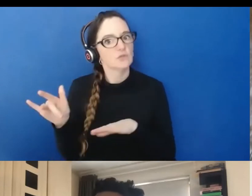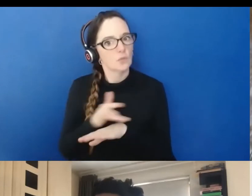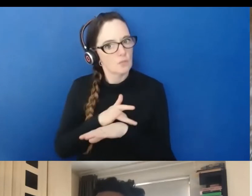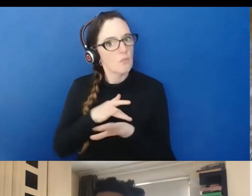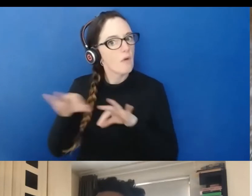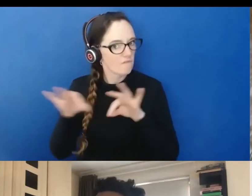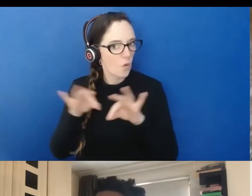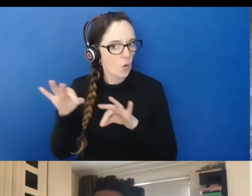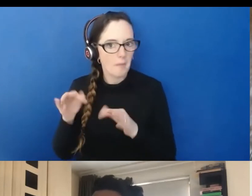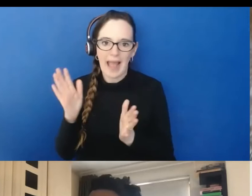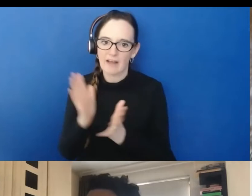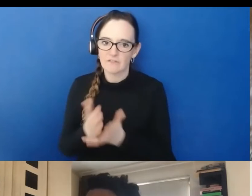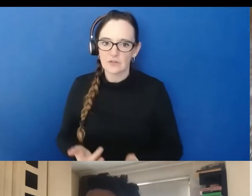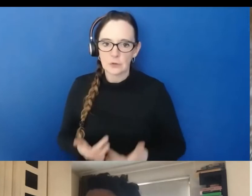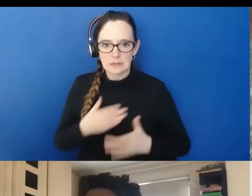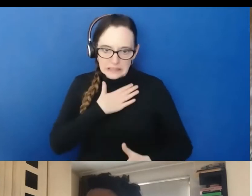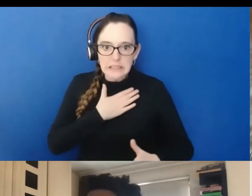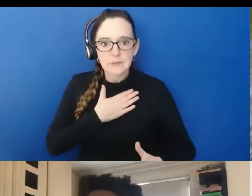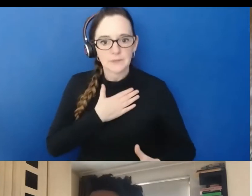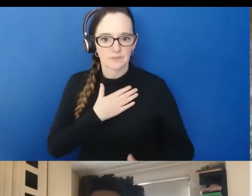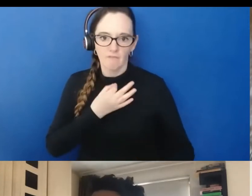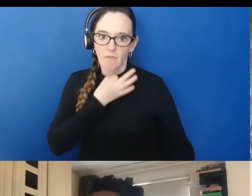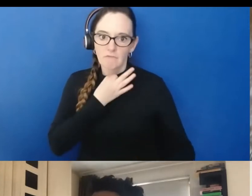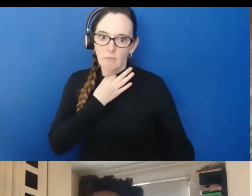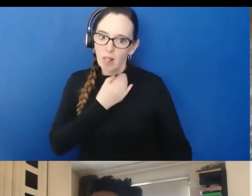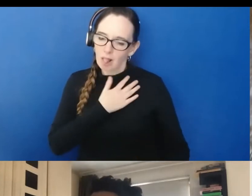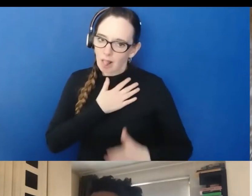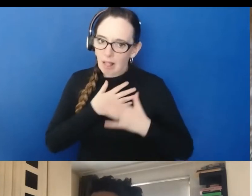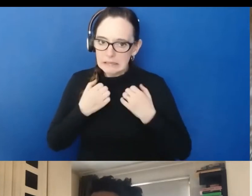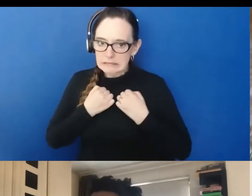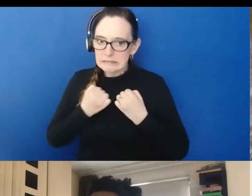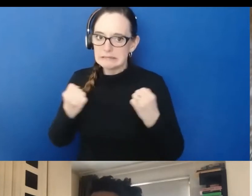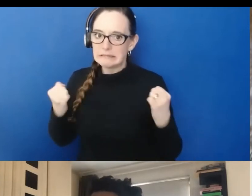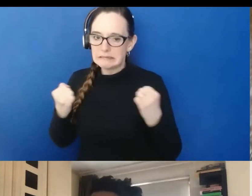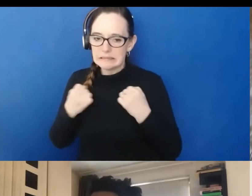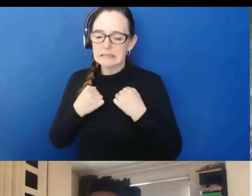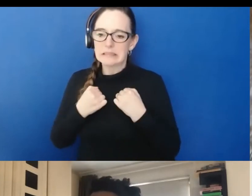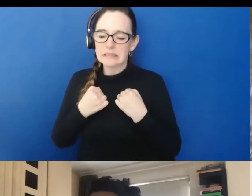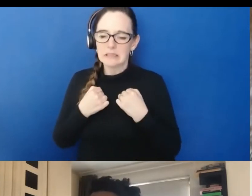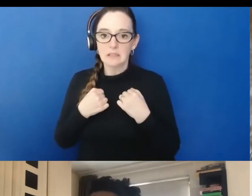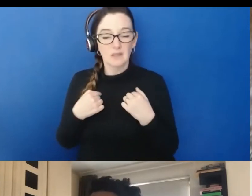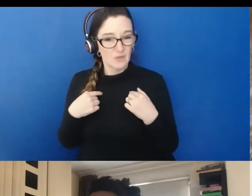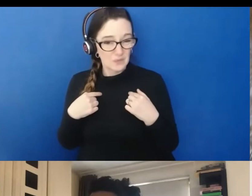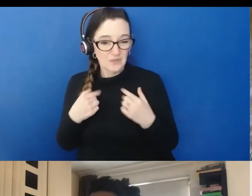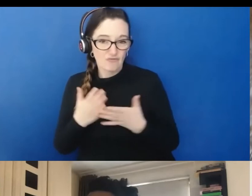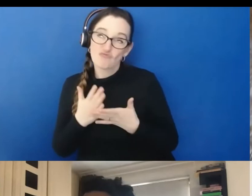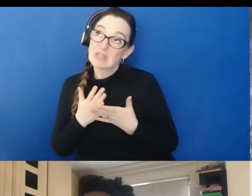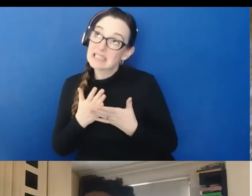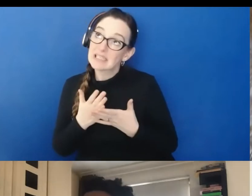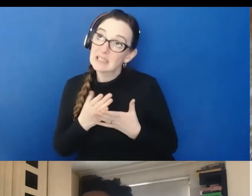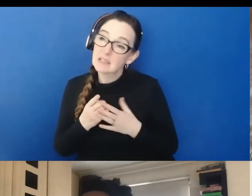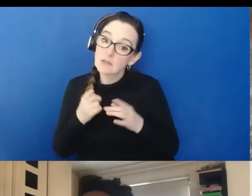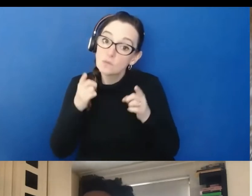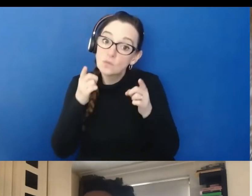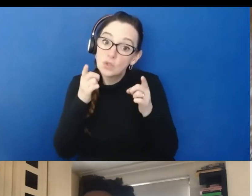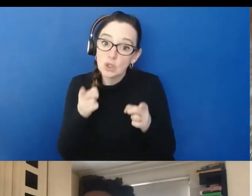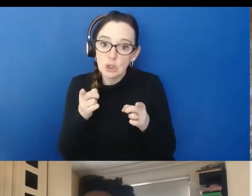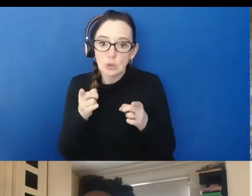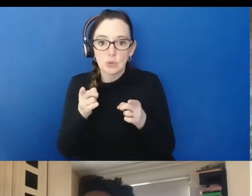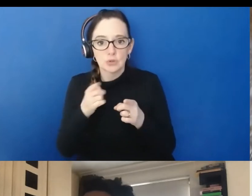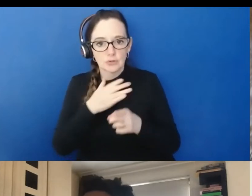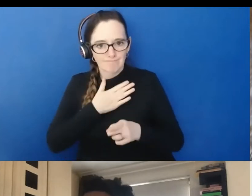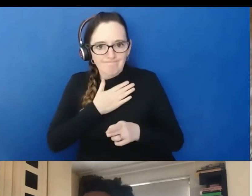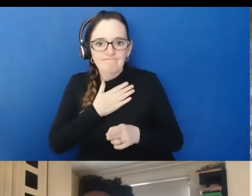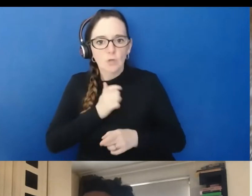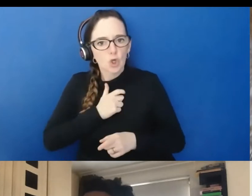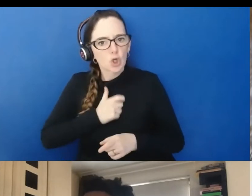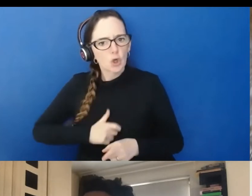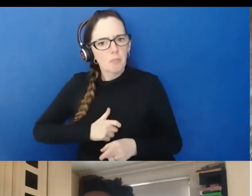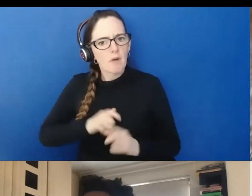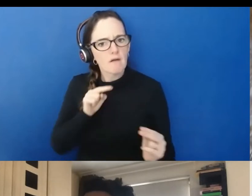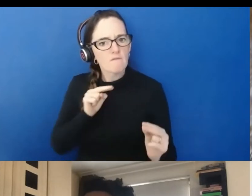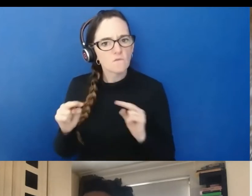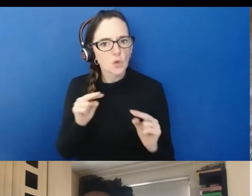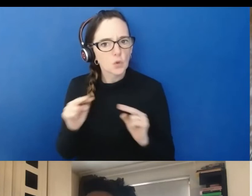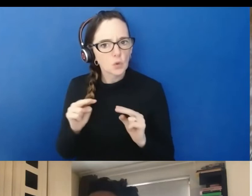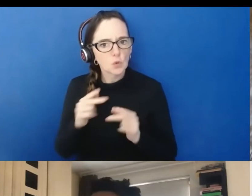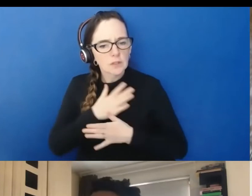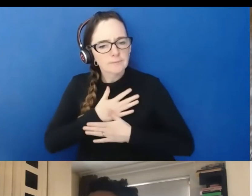And I think when you bring in these human physicians and don't see that person as a